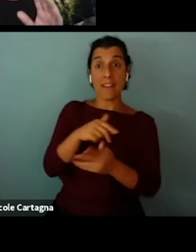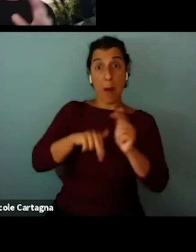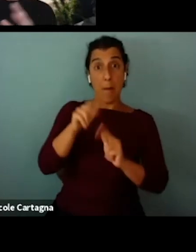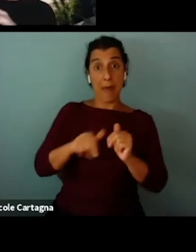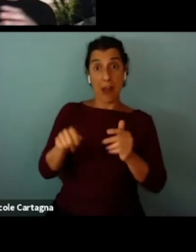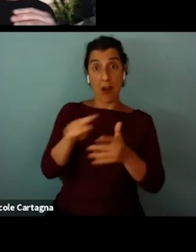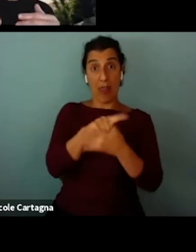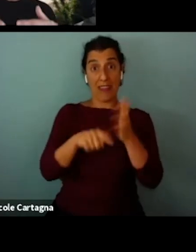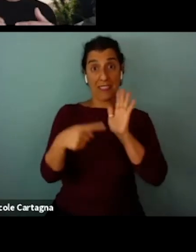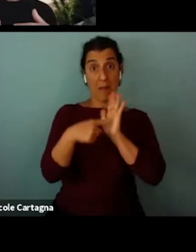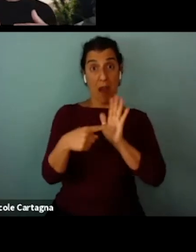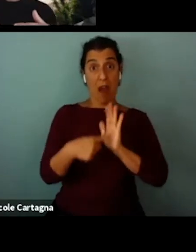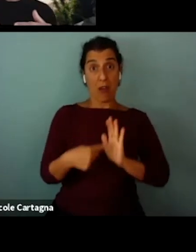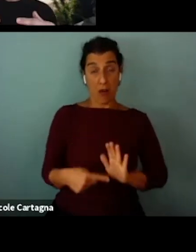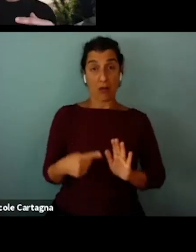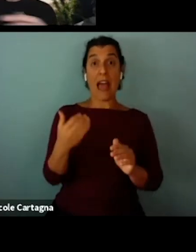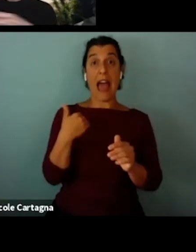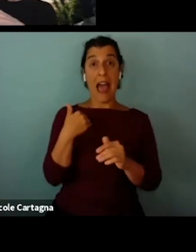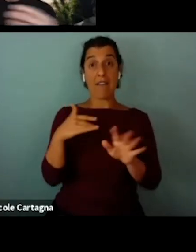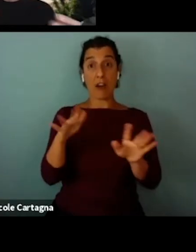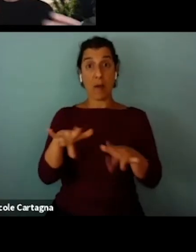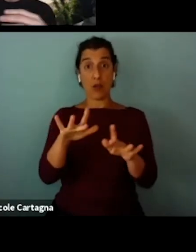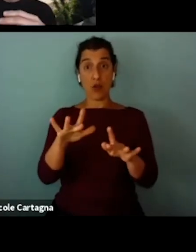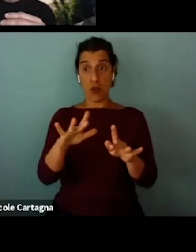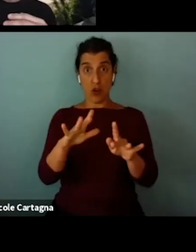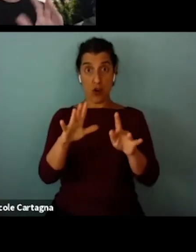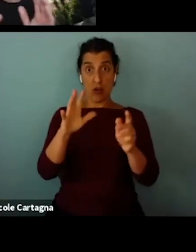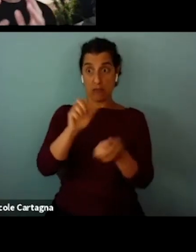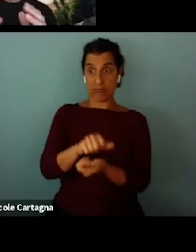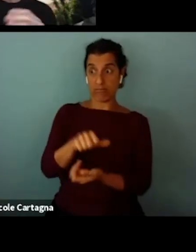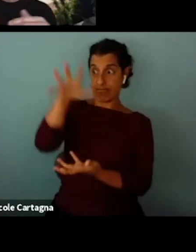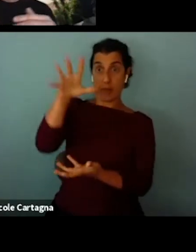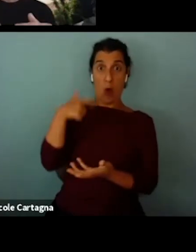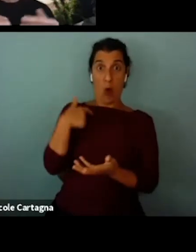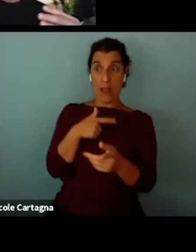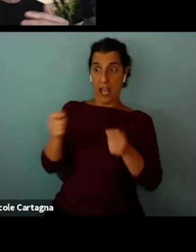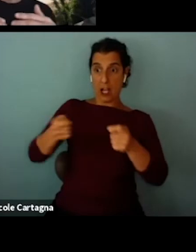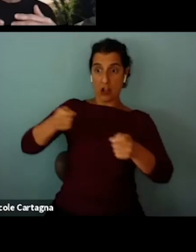and we have a computer model that we can now control we now can actually for the